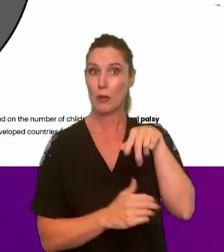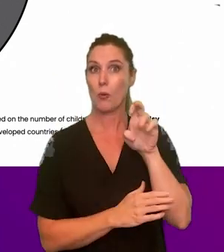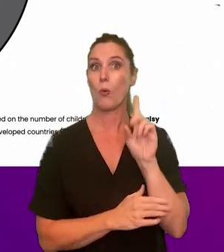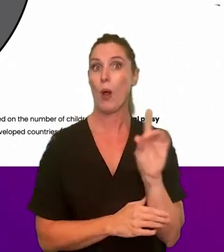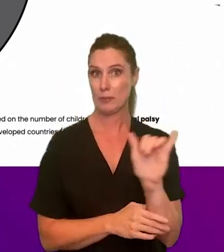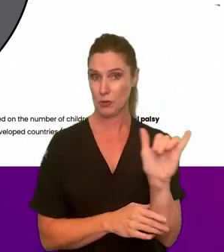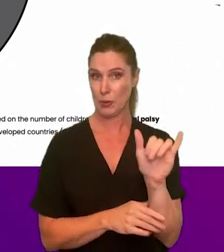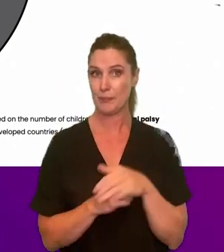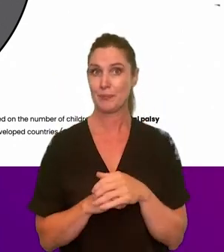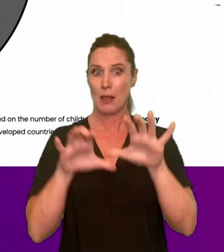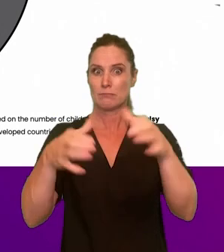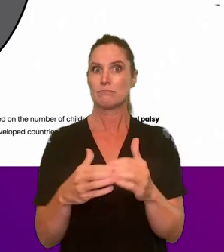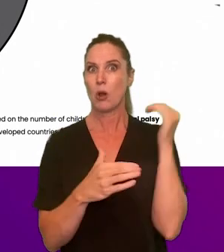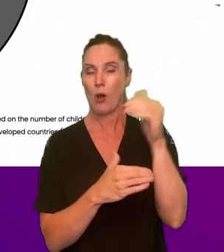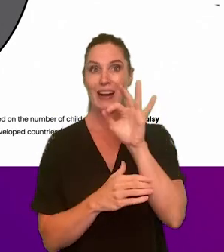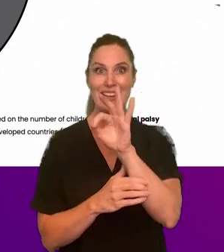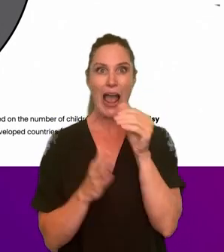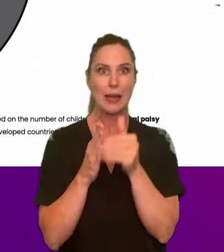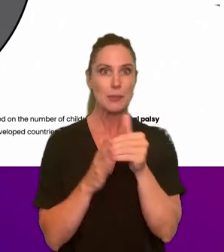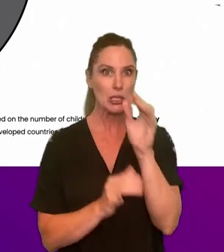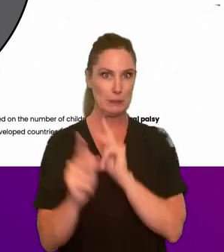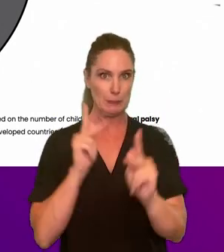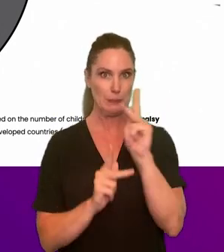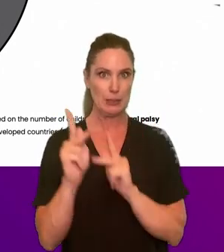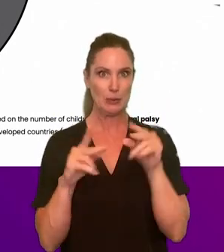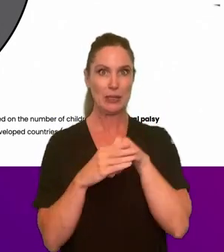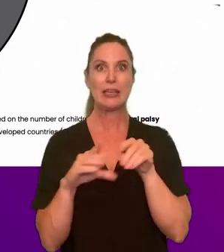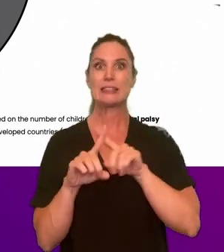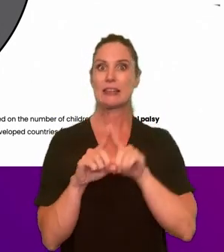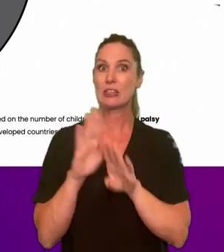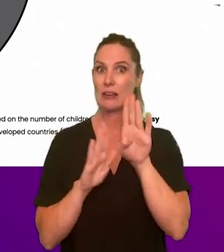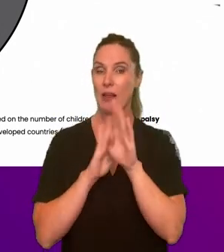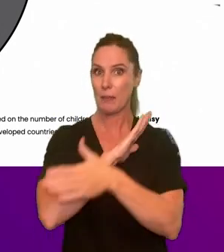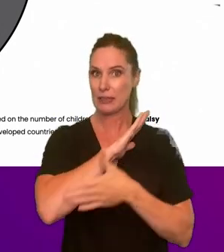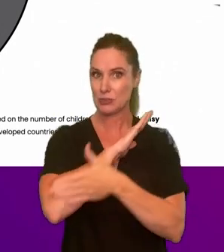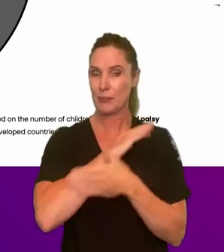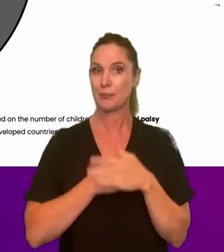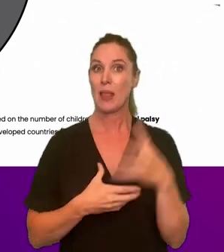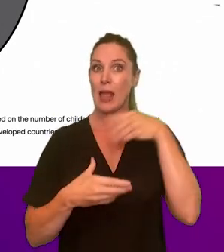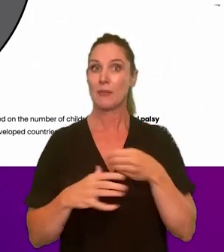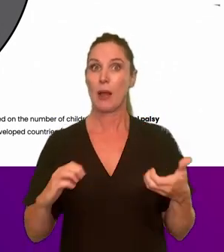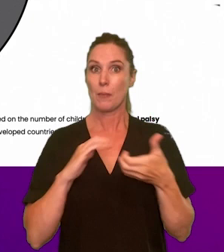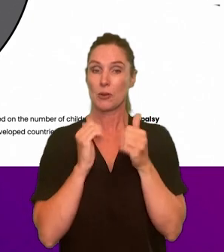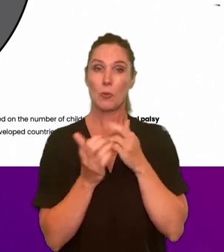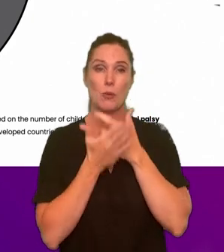a demographic of more than nine million individuals in developed countries. This will involve partnerships with rehabilitation centres,